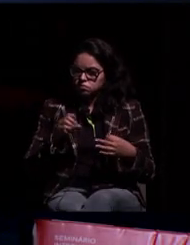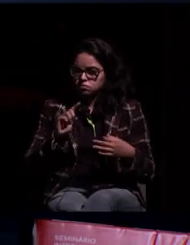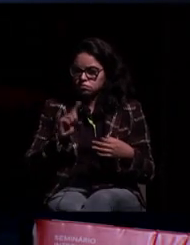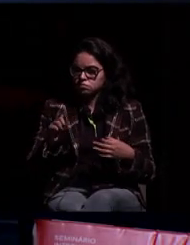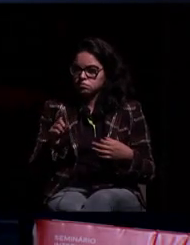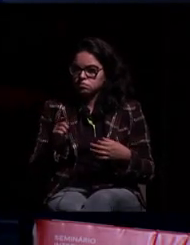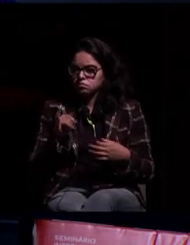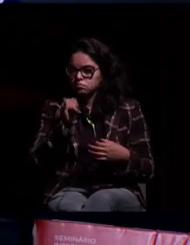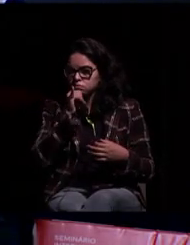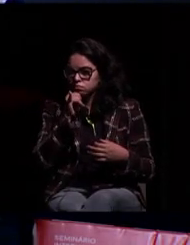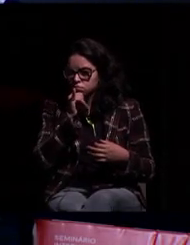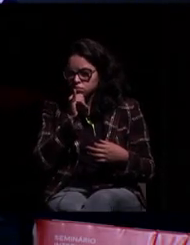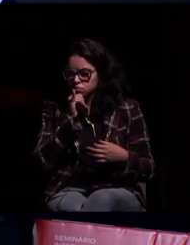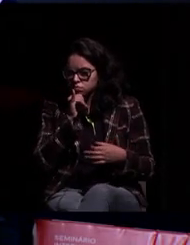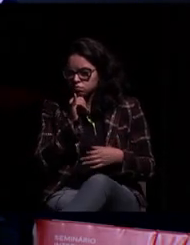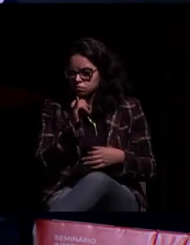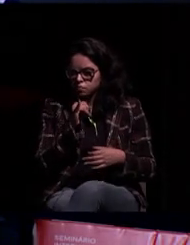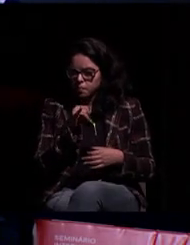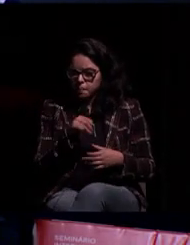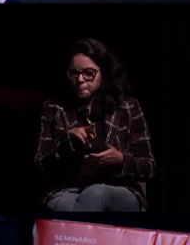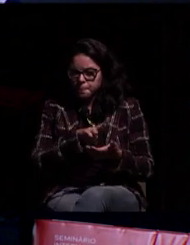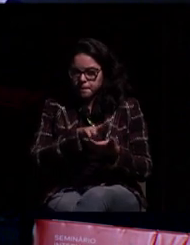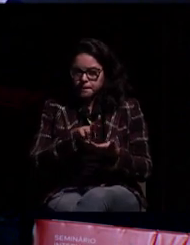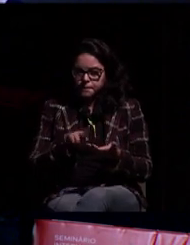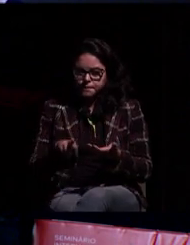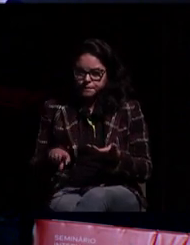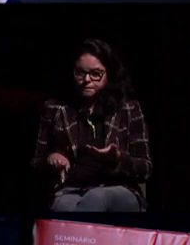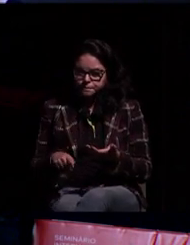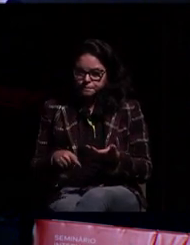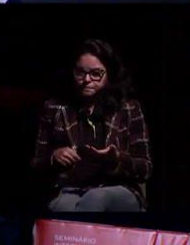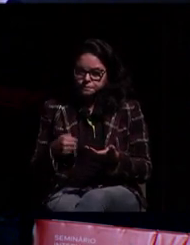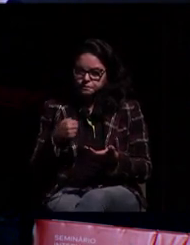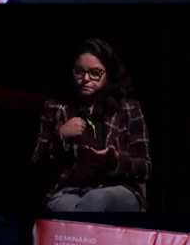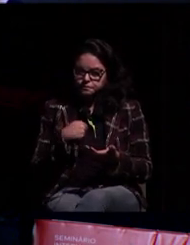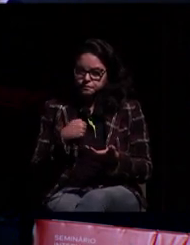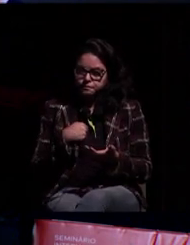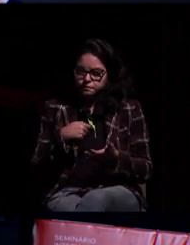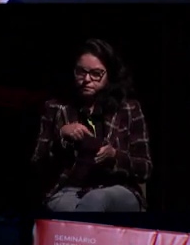I’m going to talk about things... As a researcher who is